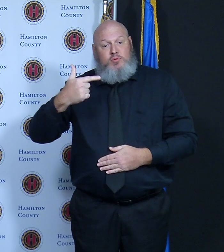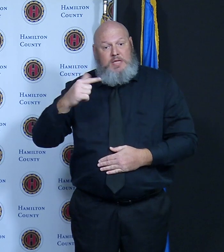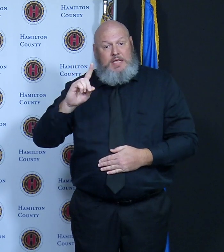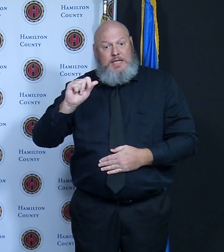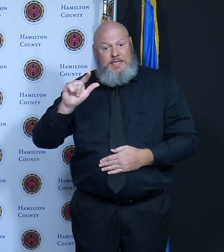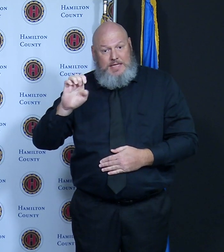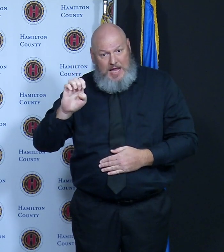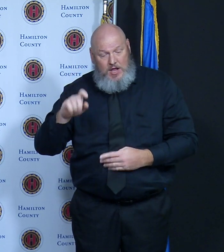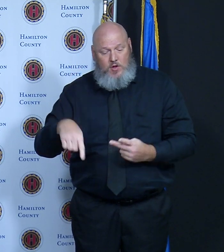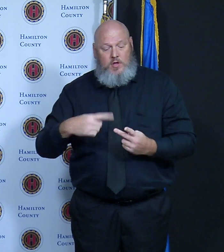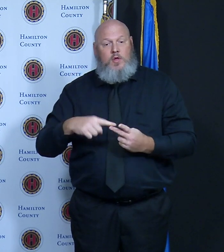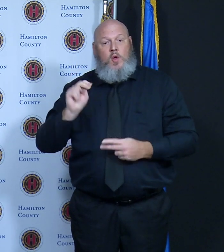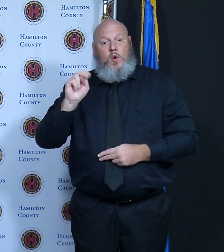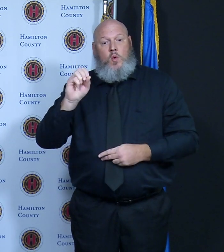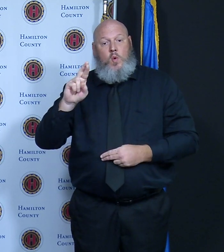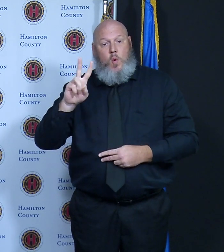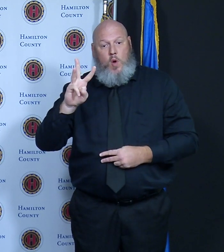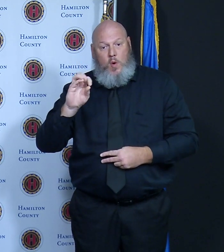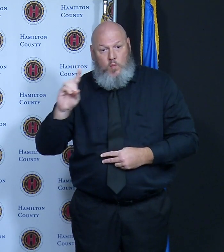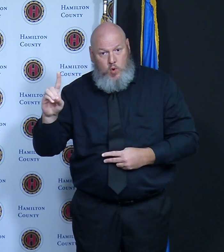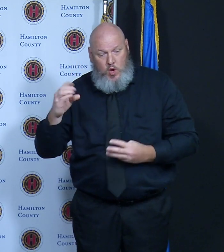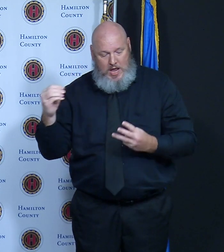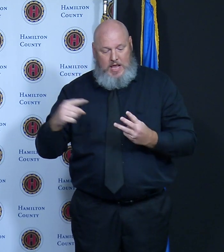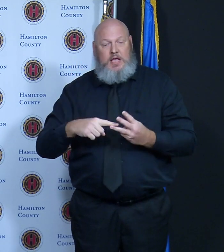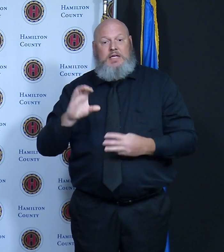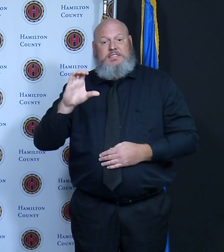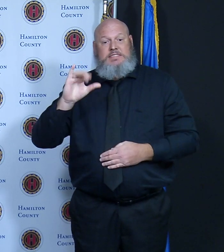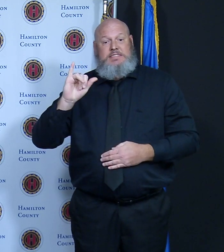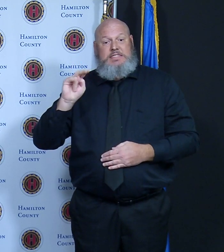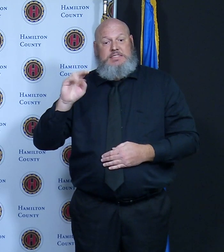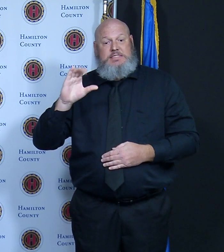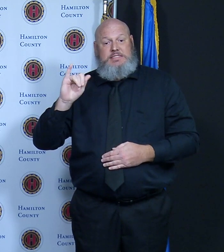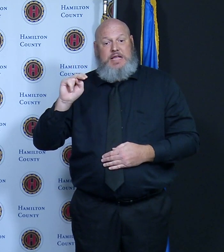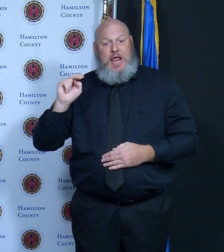United States is strained at this point however working well with the state of